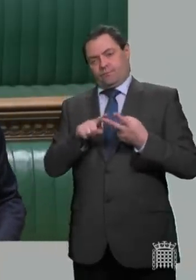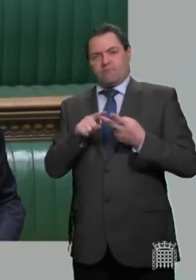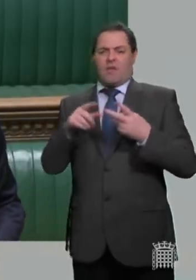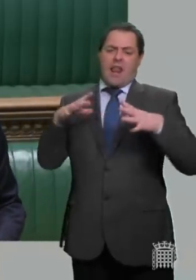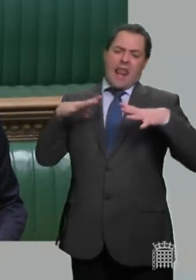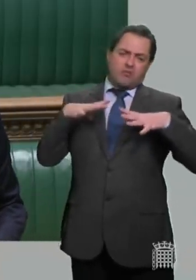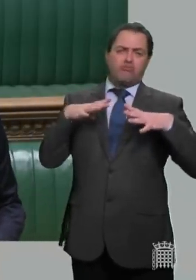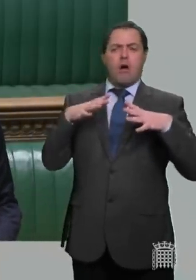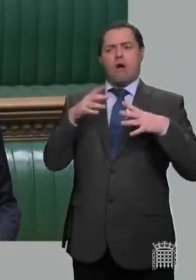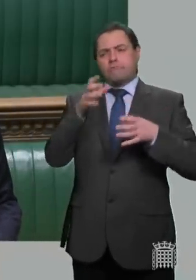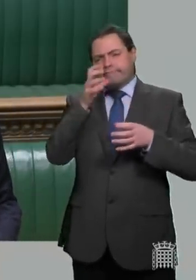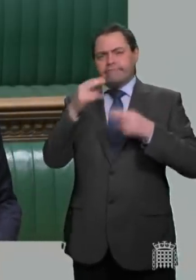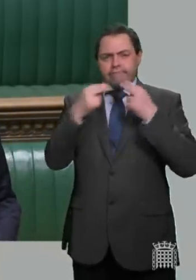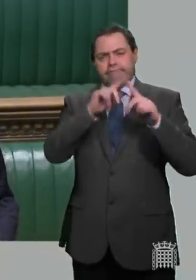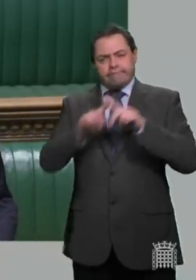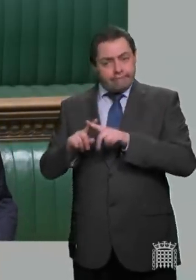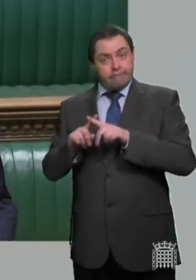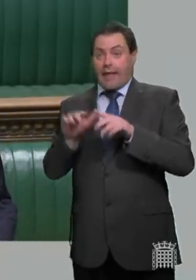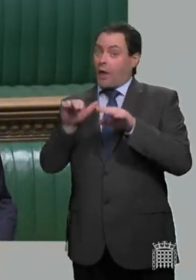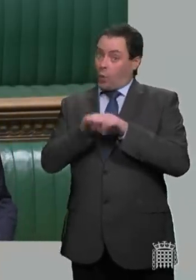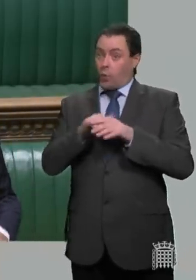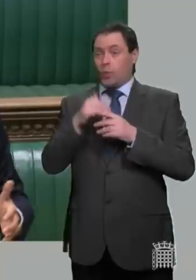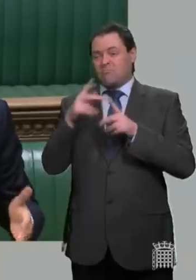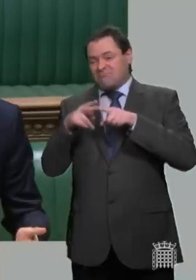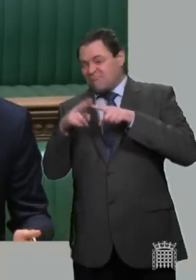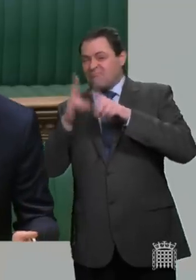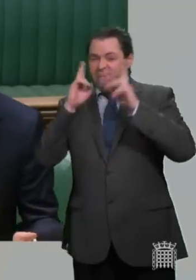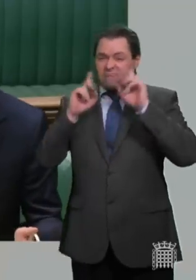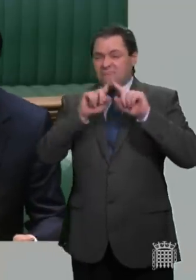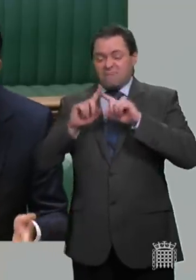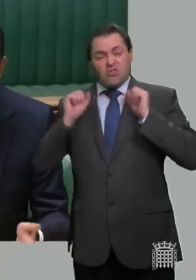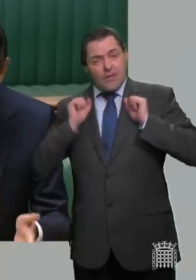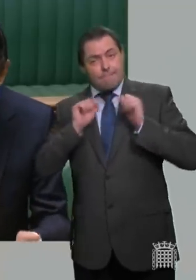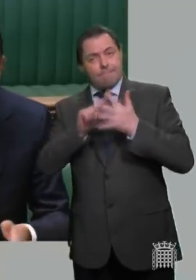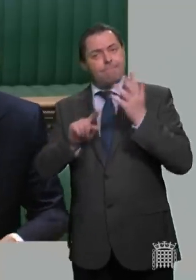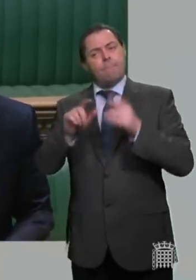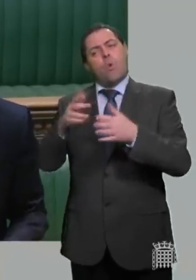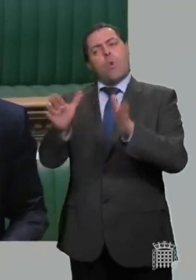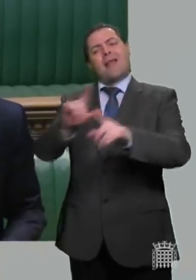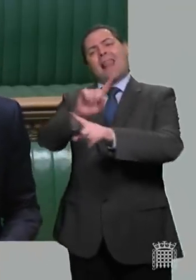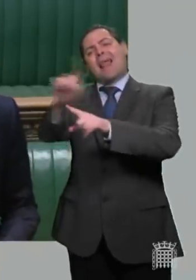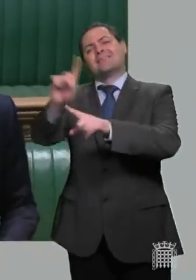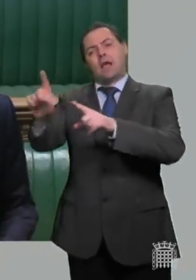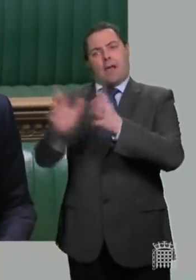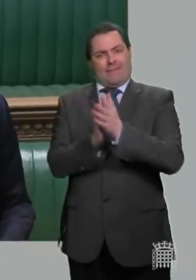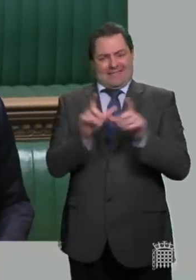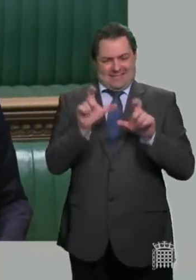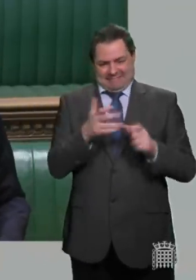including personal care and gyms, will open later, or be more impacted by restrictions when they do,